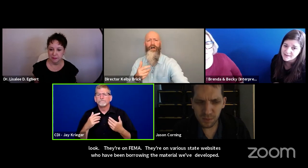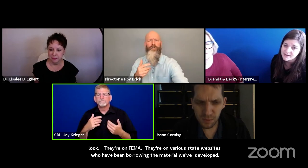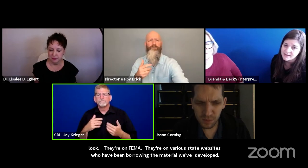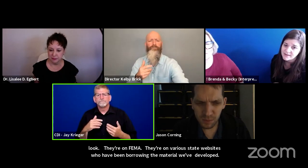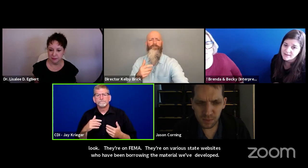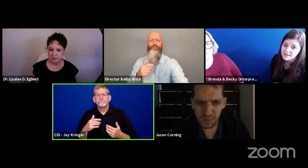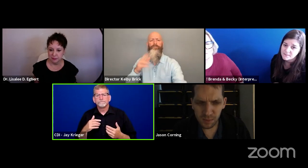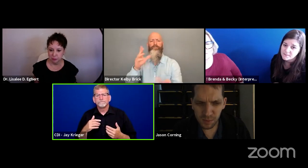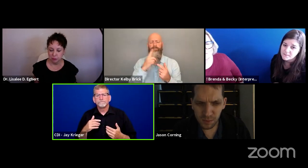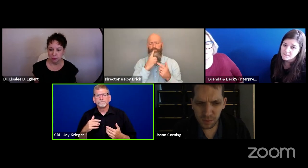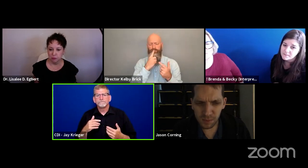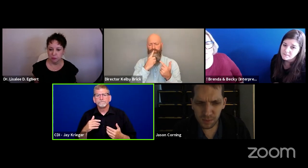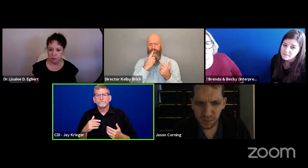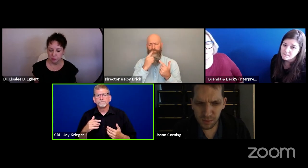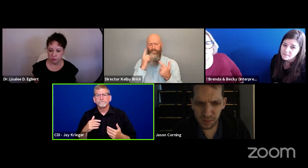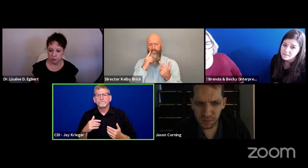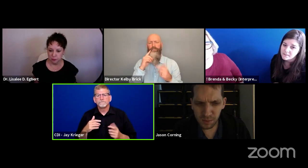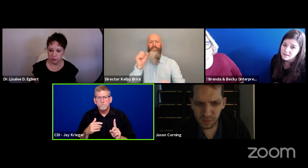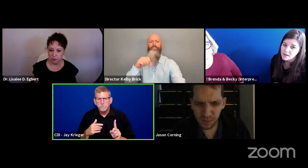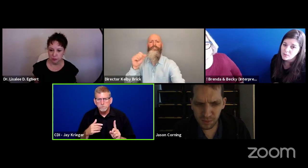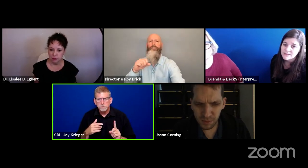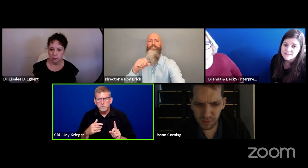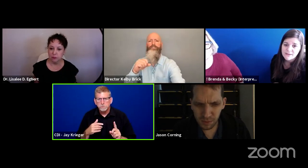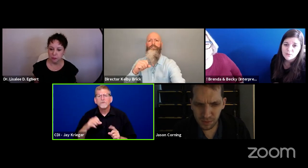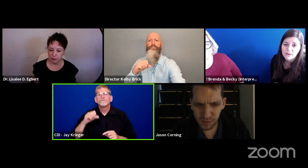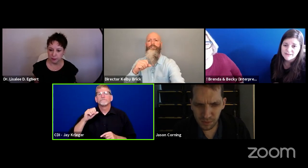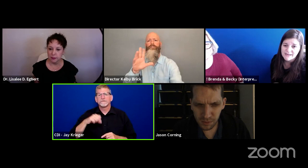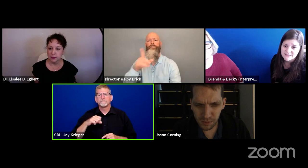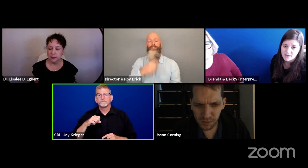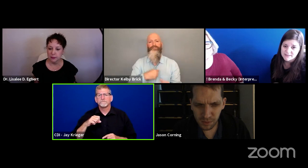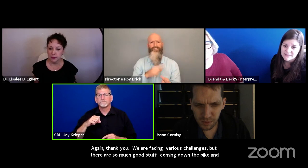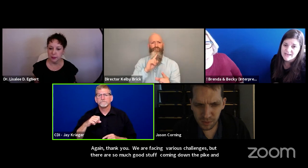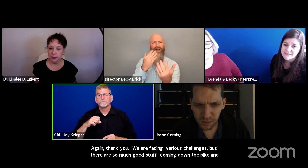And again, I wanted to make one last comment.